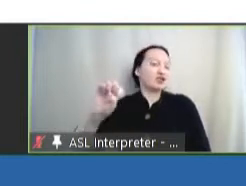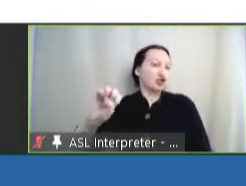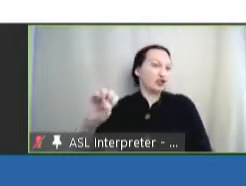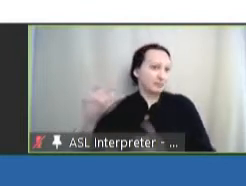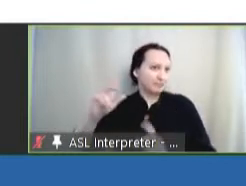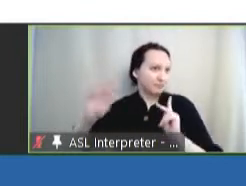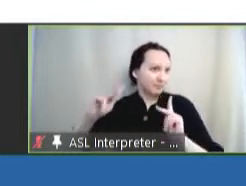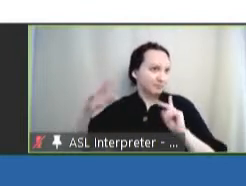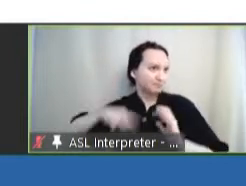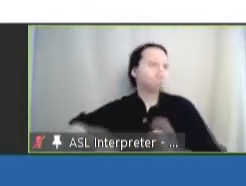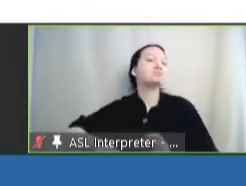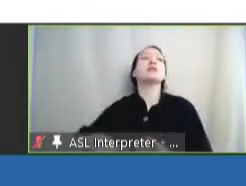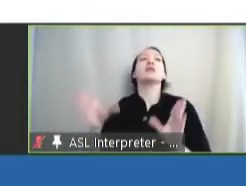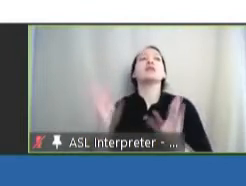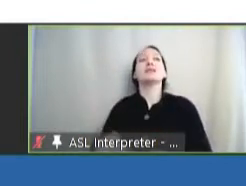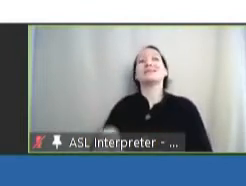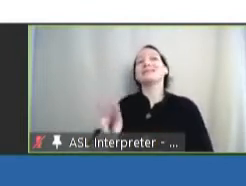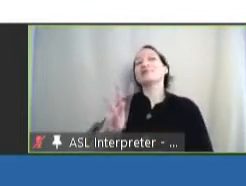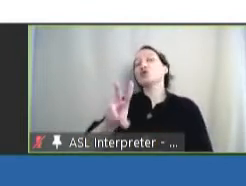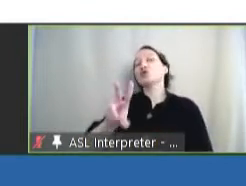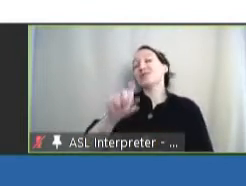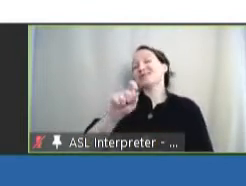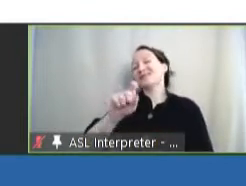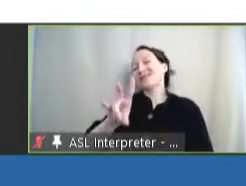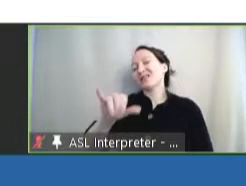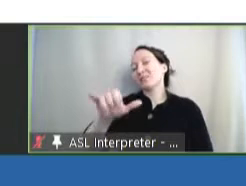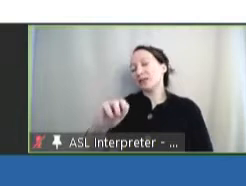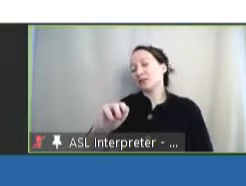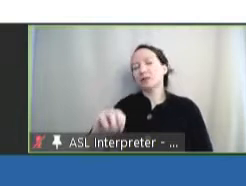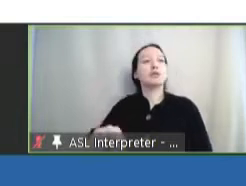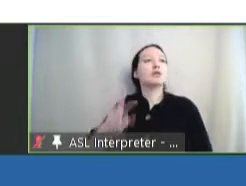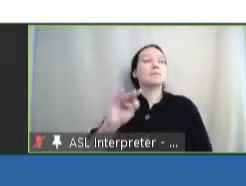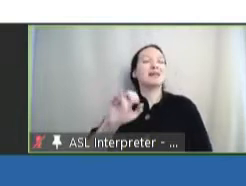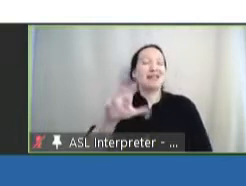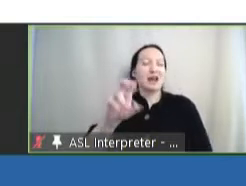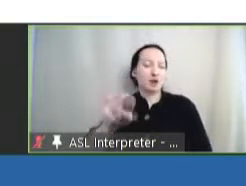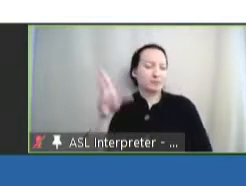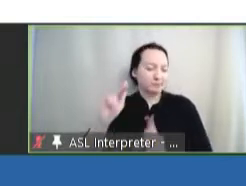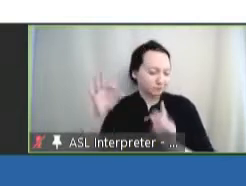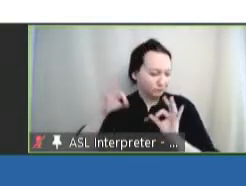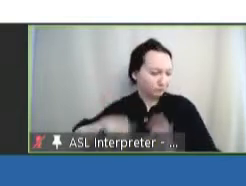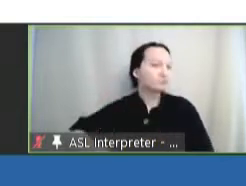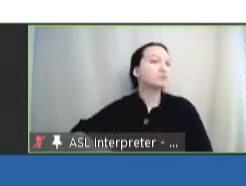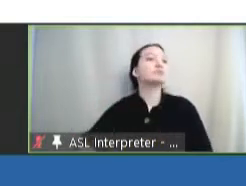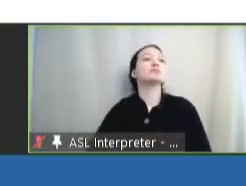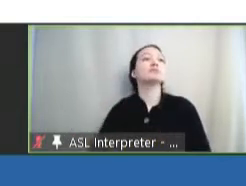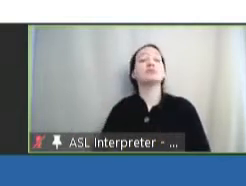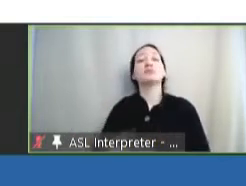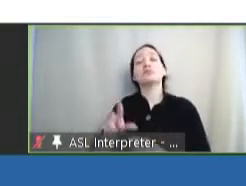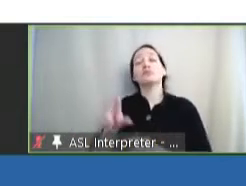the results to 62.7 million total Medicare beneficiaries. Our key study predictors were